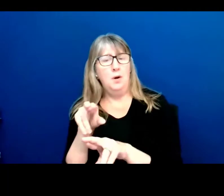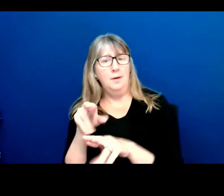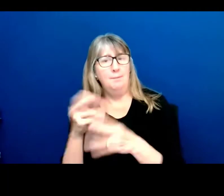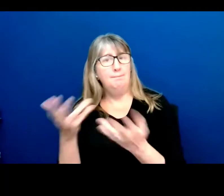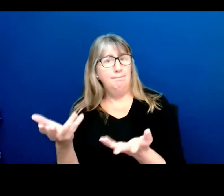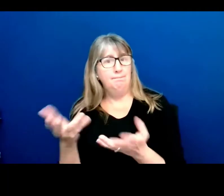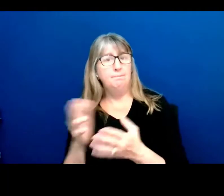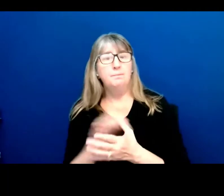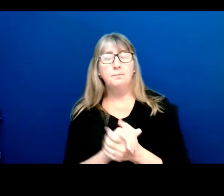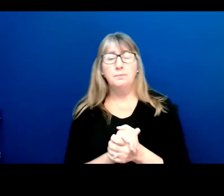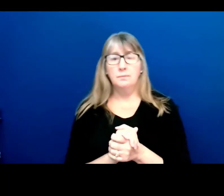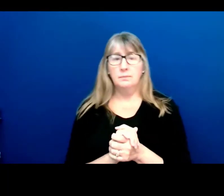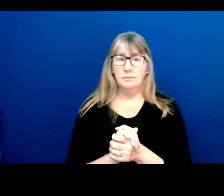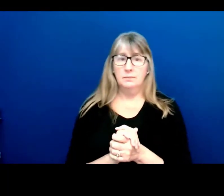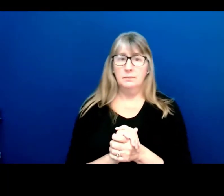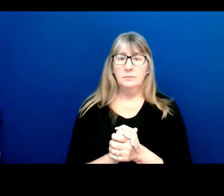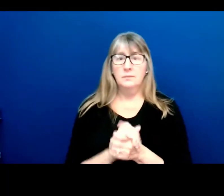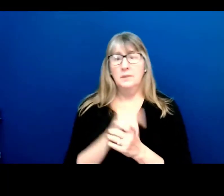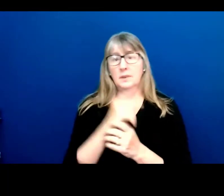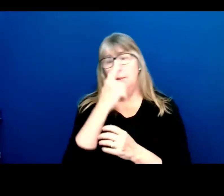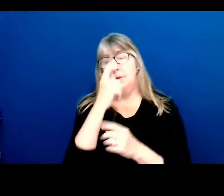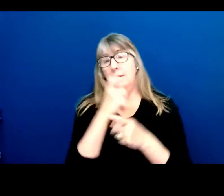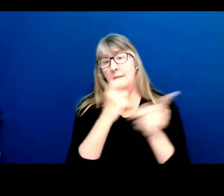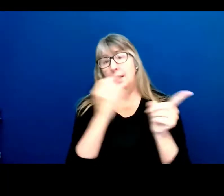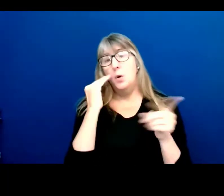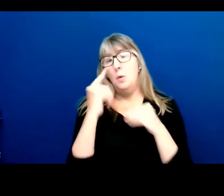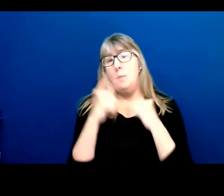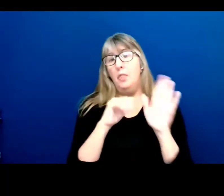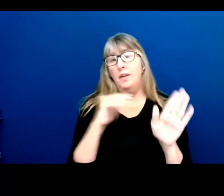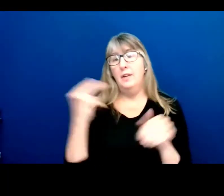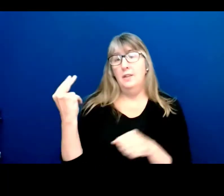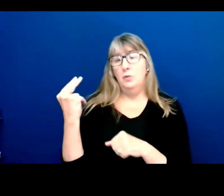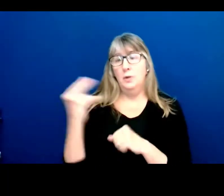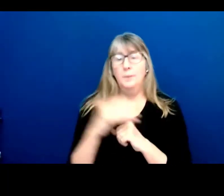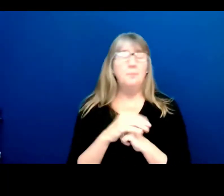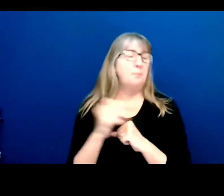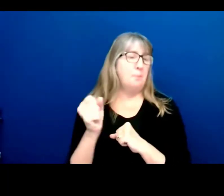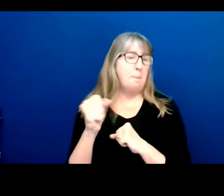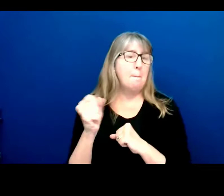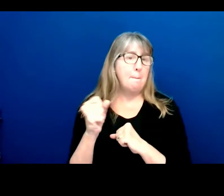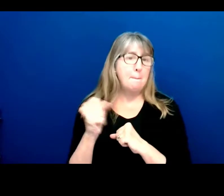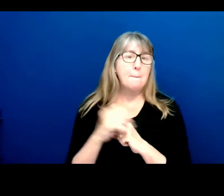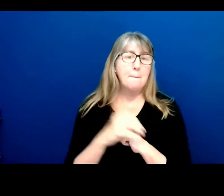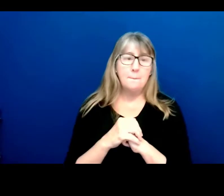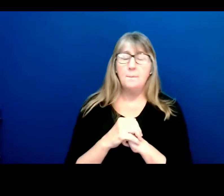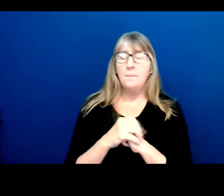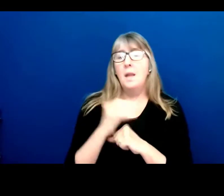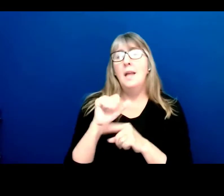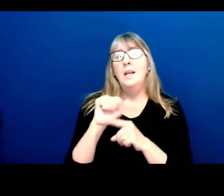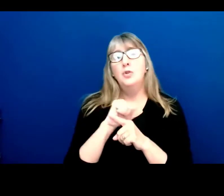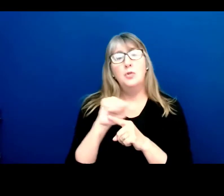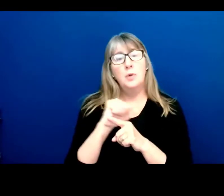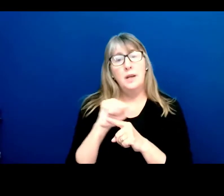Diane Dean: Yes. Kathy Hancock: Because they know about their history. Diane Dean: Yes. And training is a good way too.